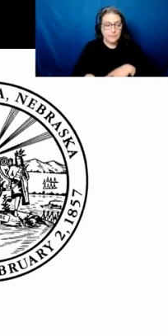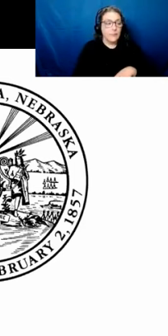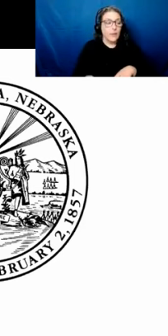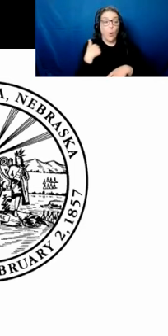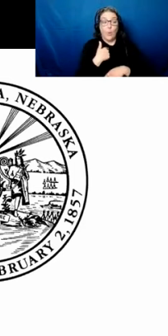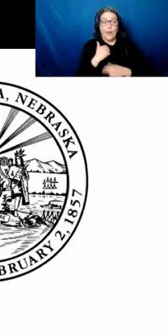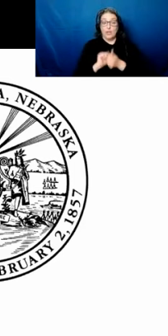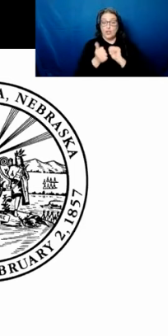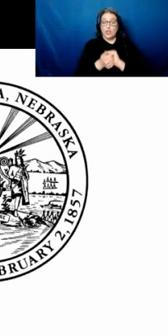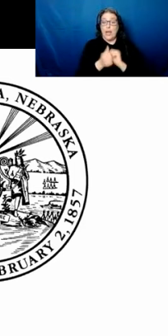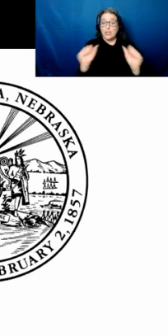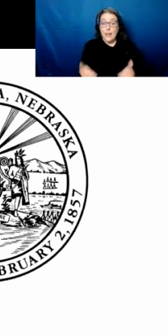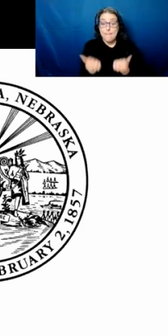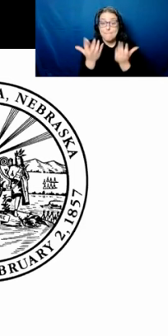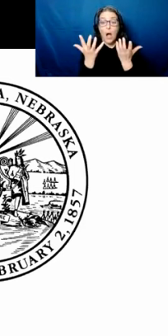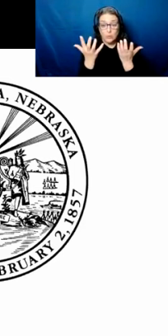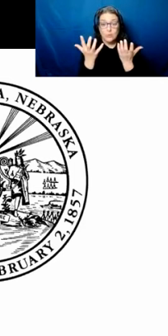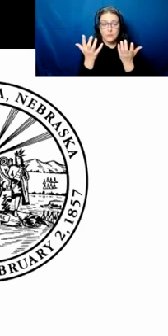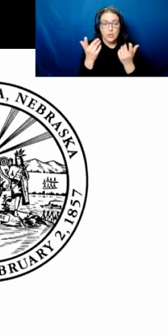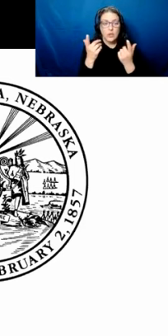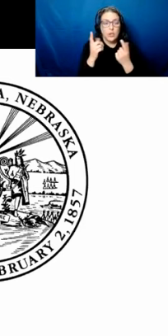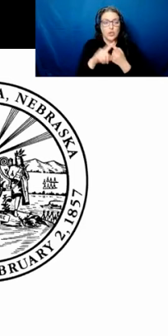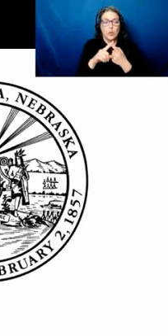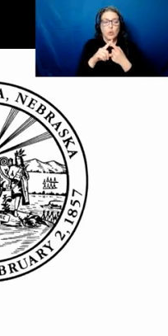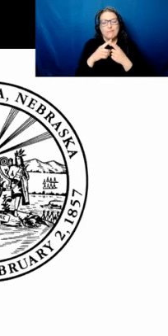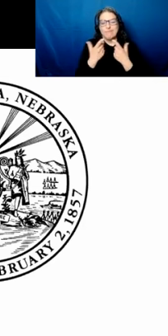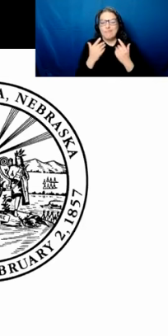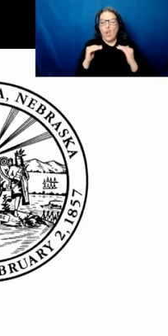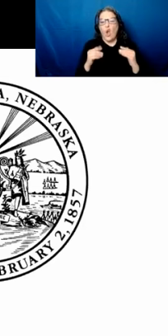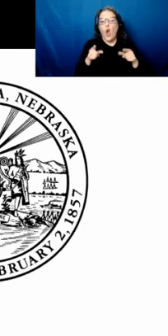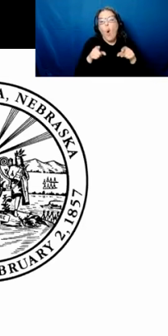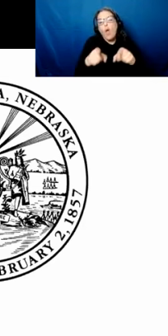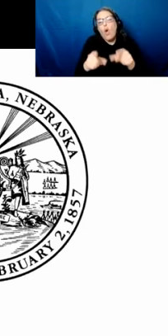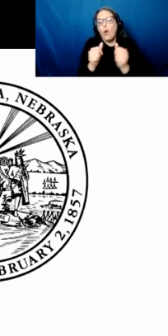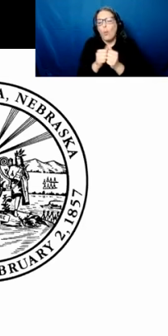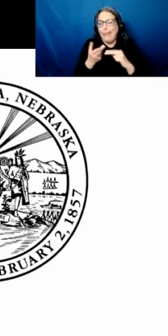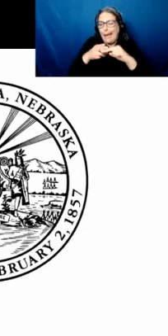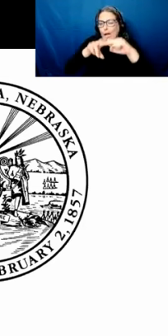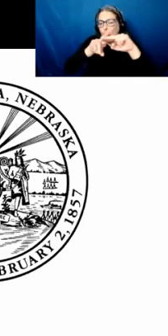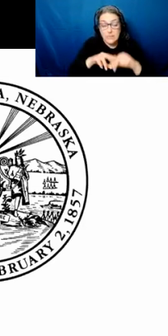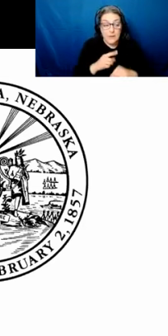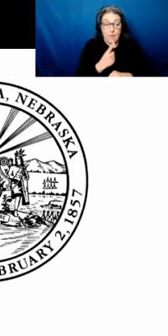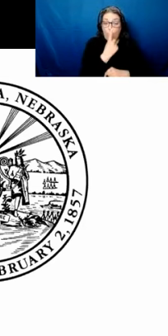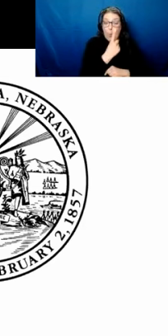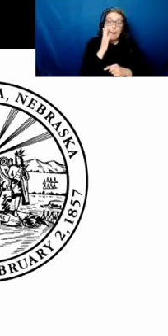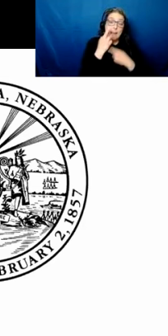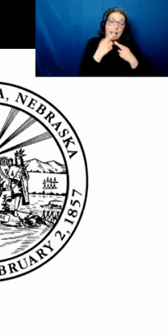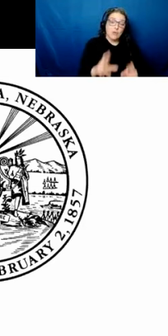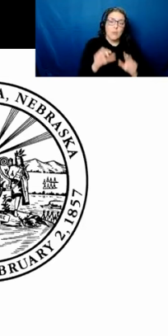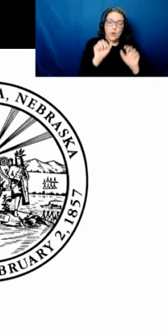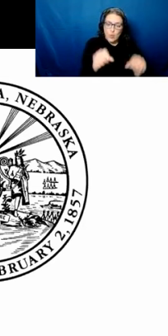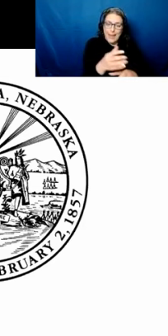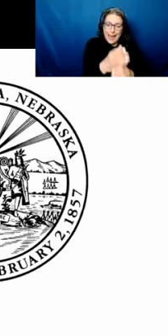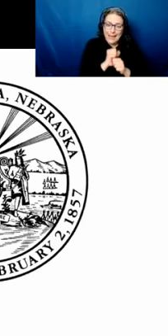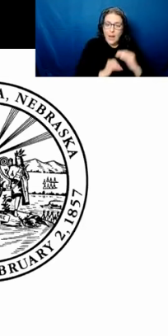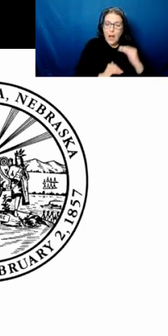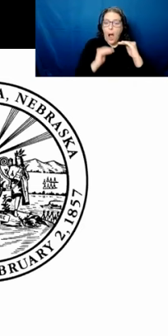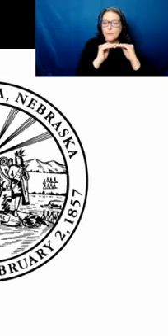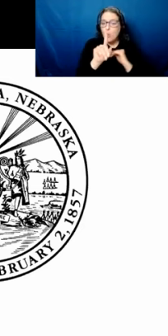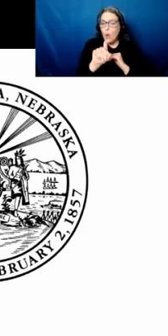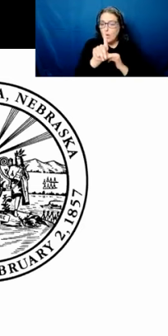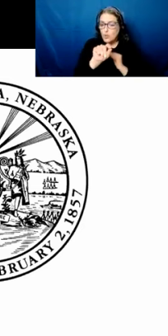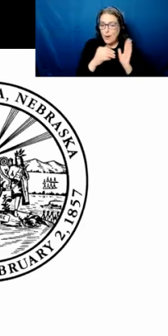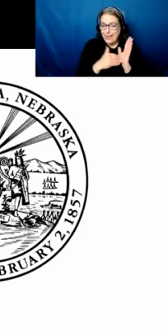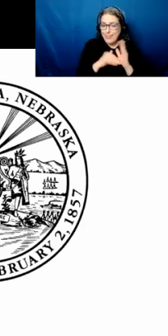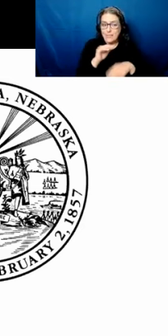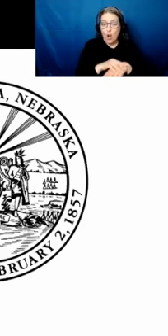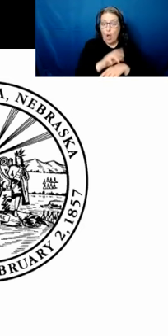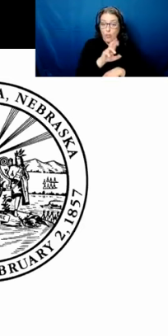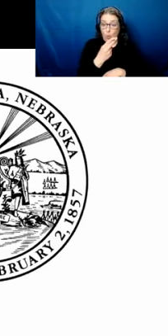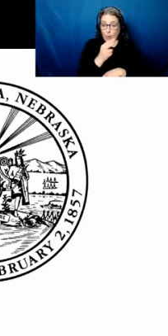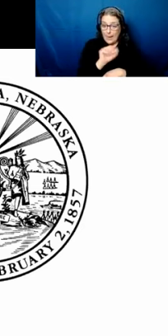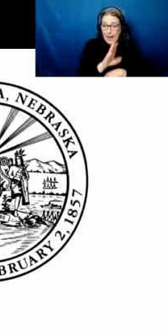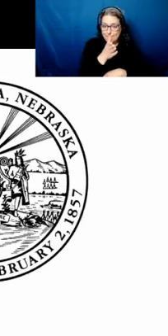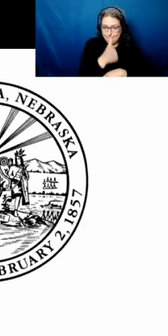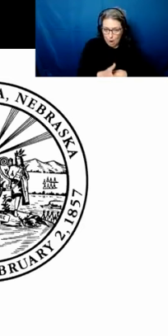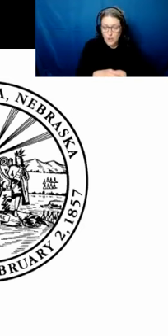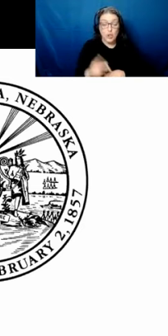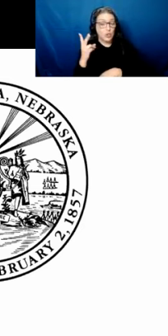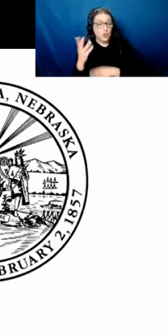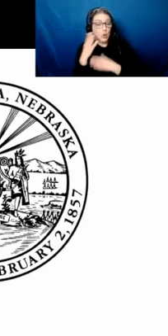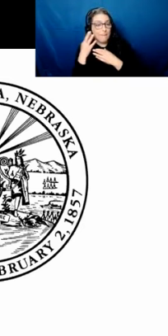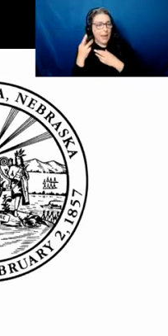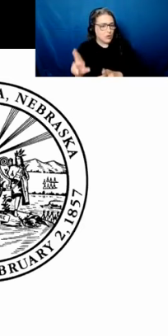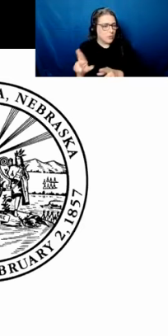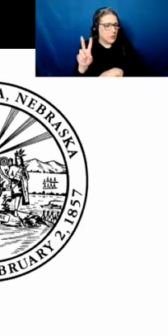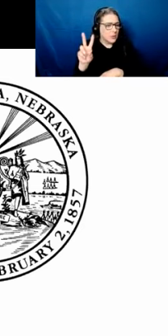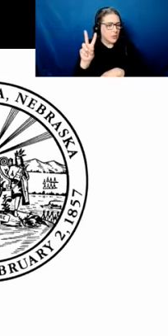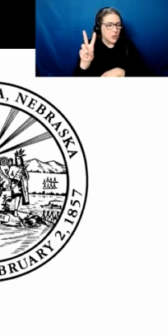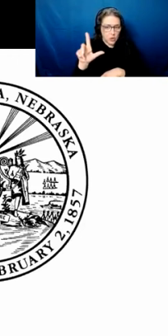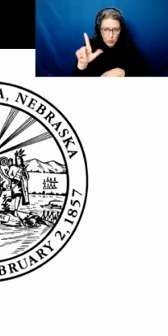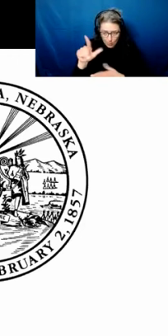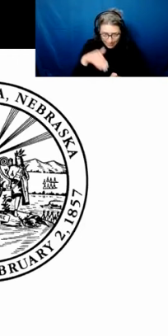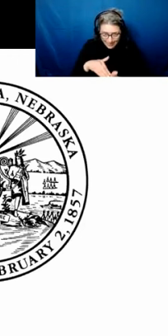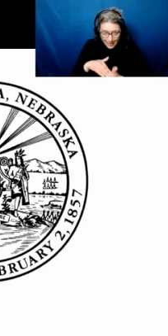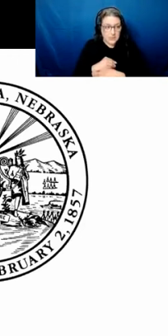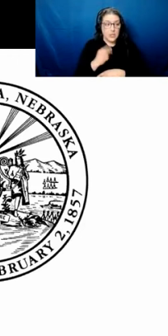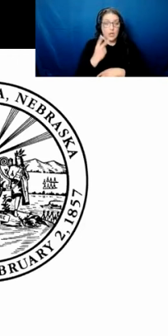Zero entry.